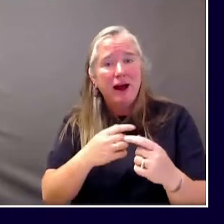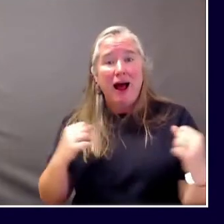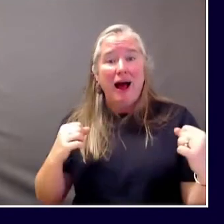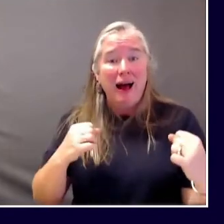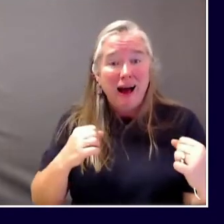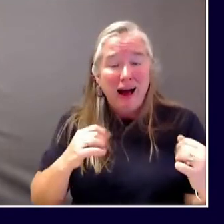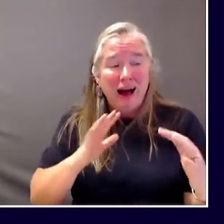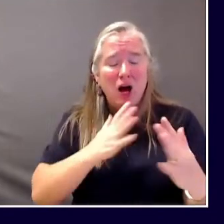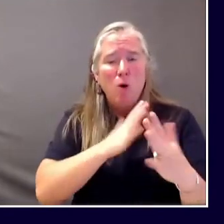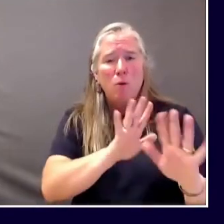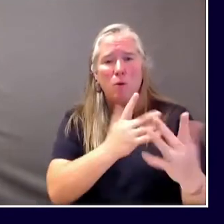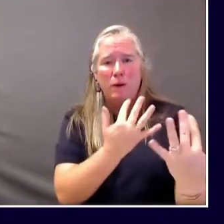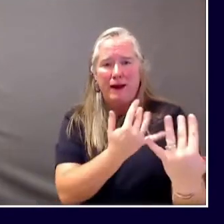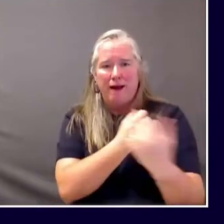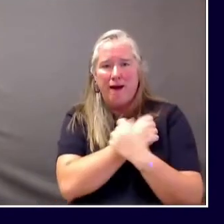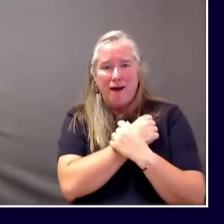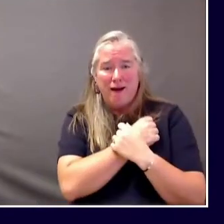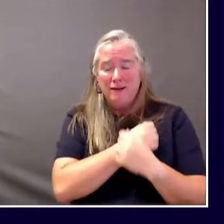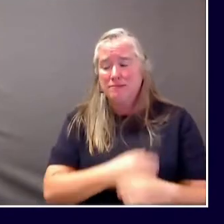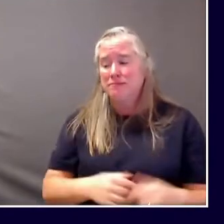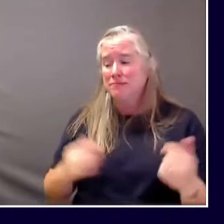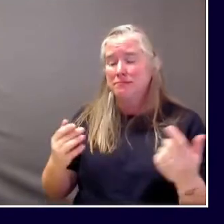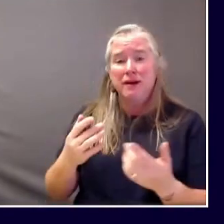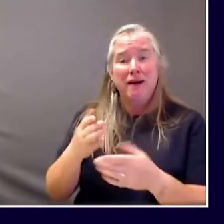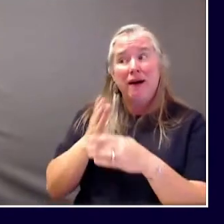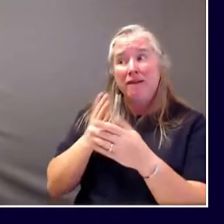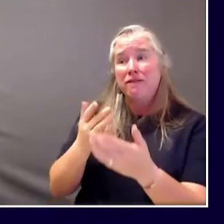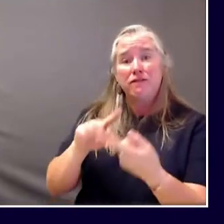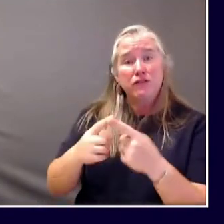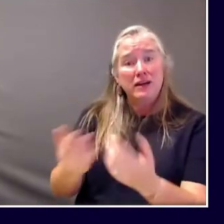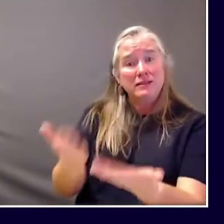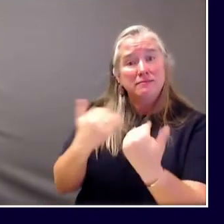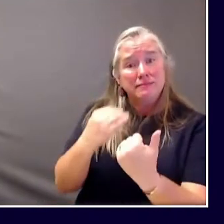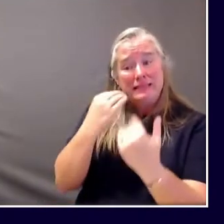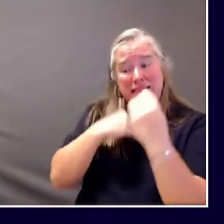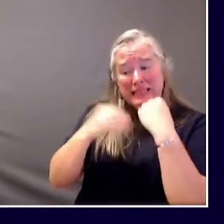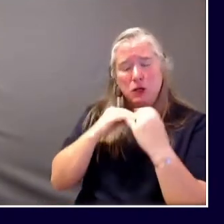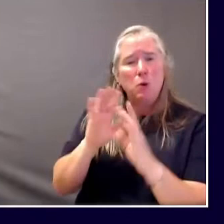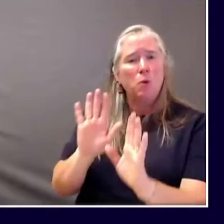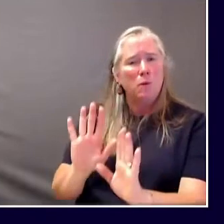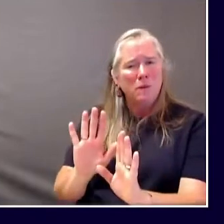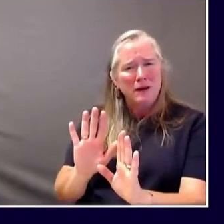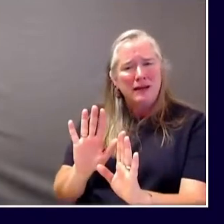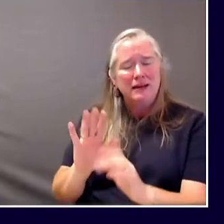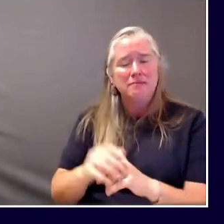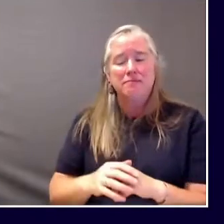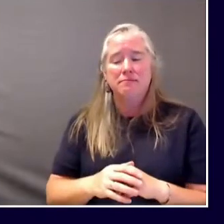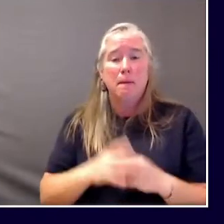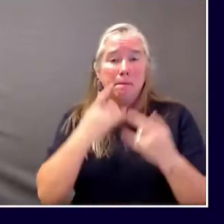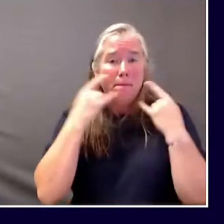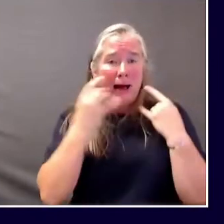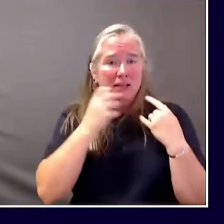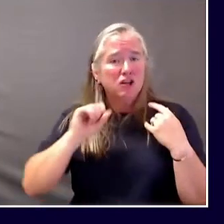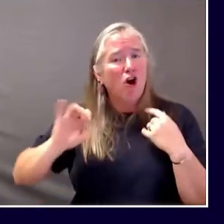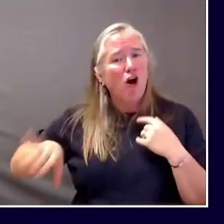gathering or have a dinner party which feels okay to take your